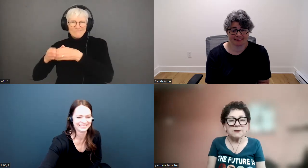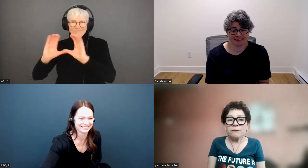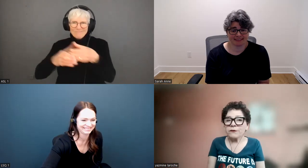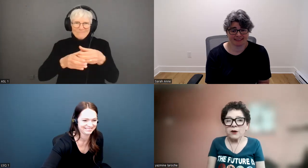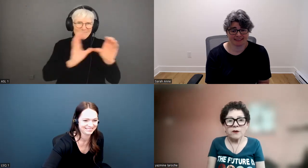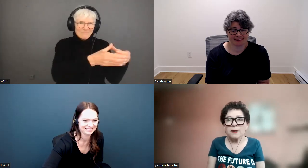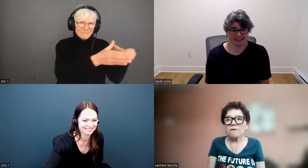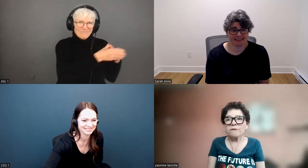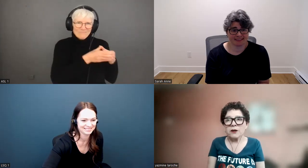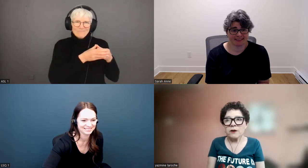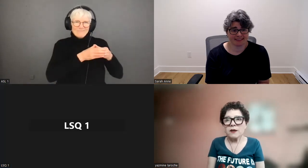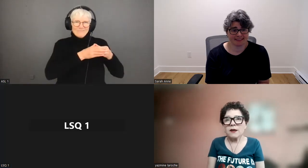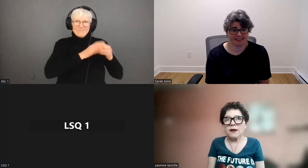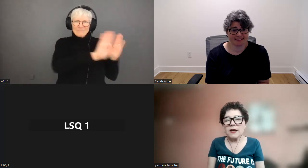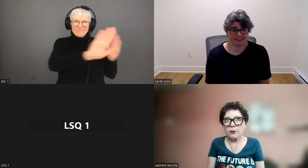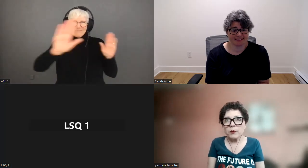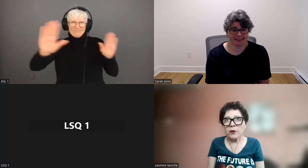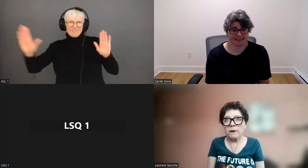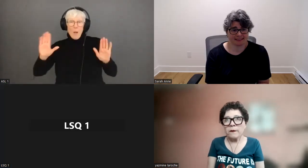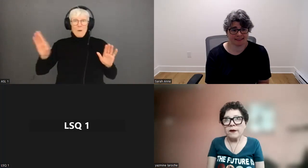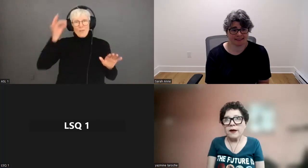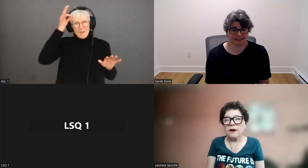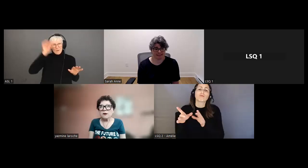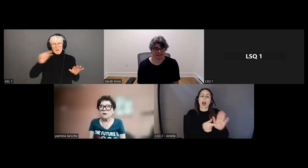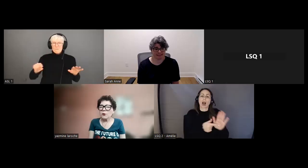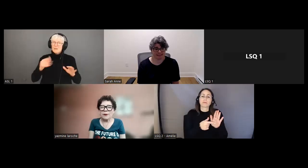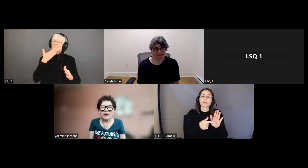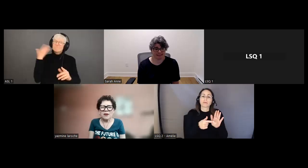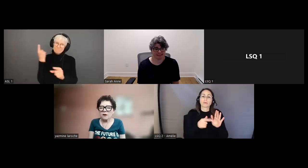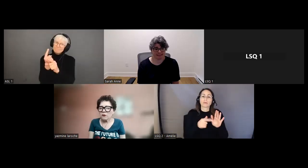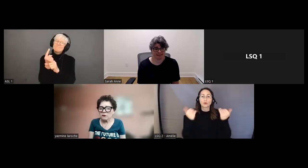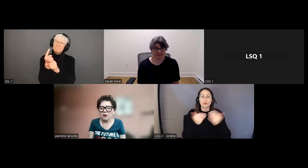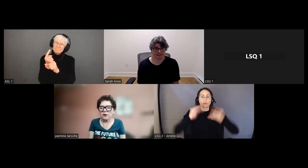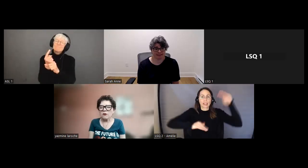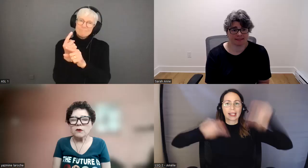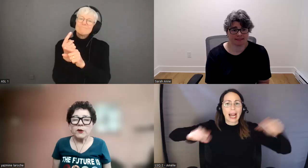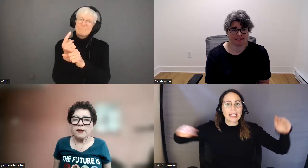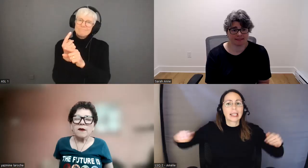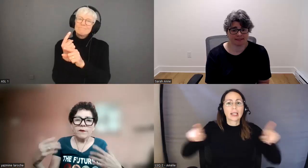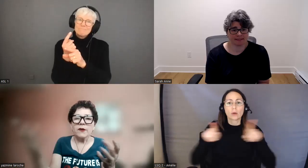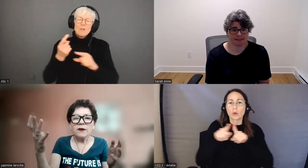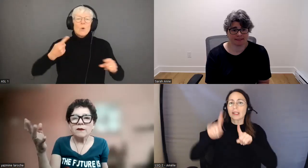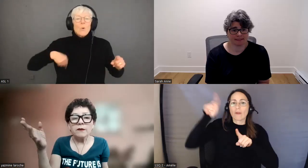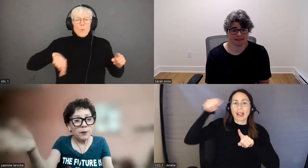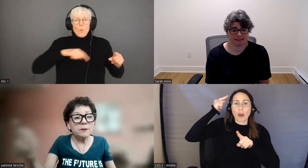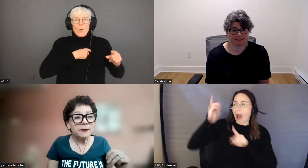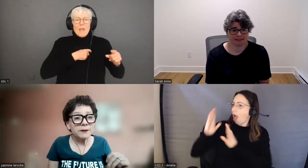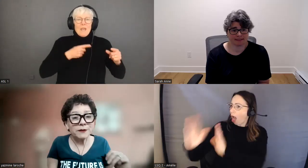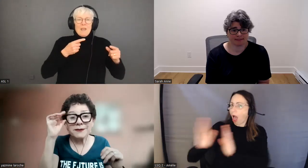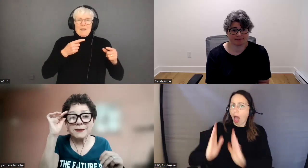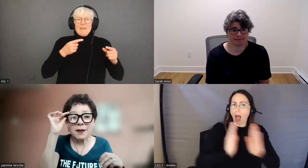is very very apropos you know we're a huge what we the public service because I'm not